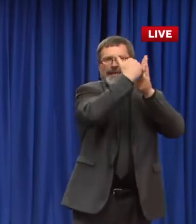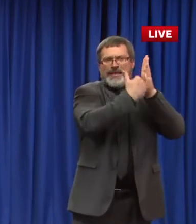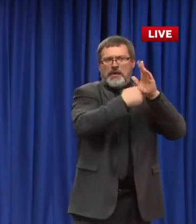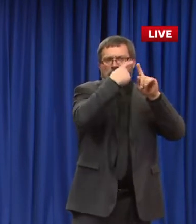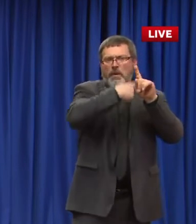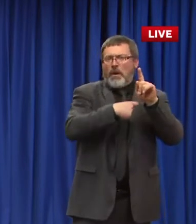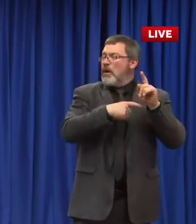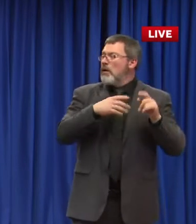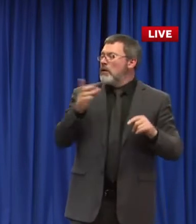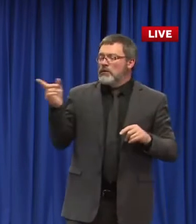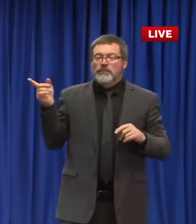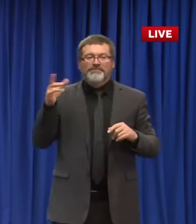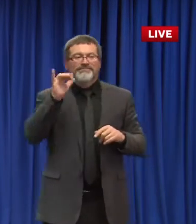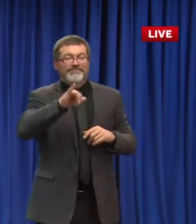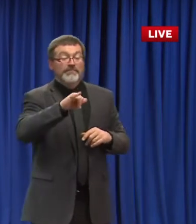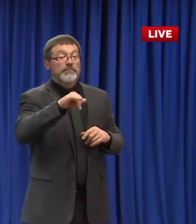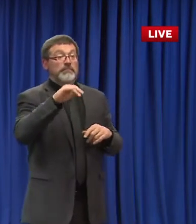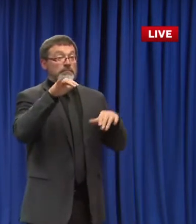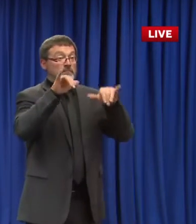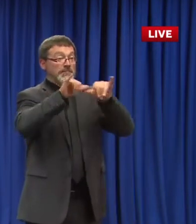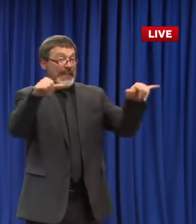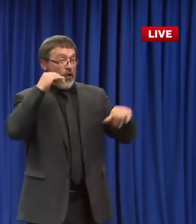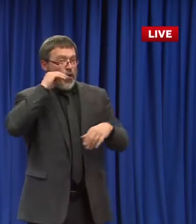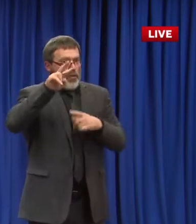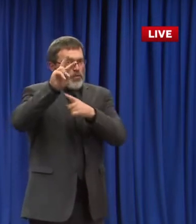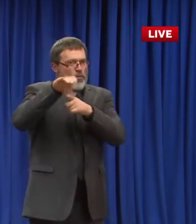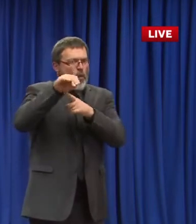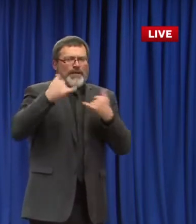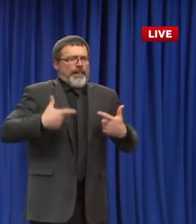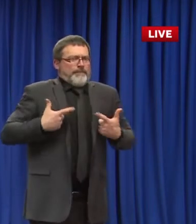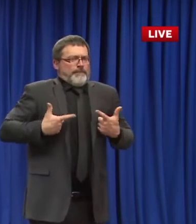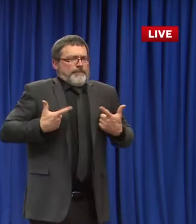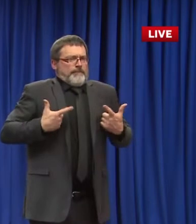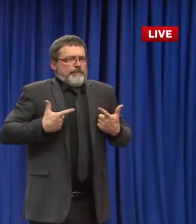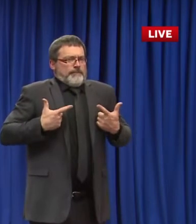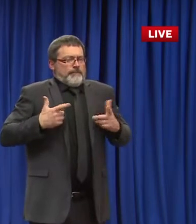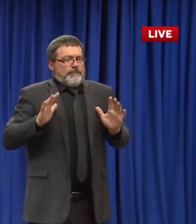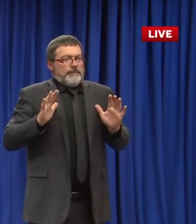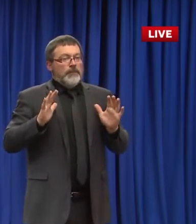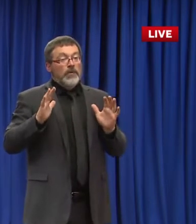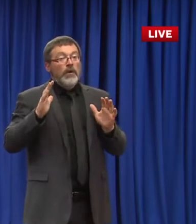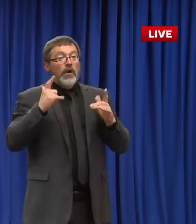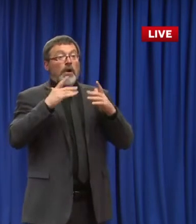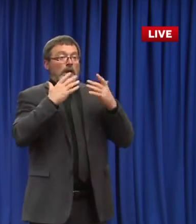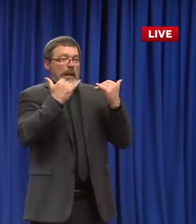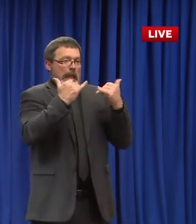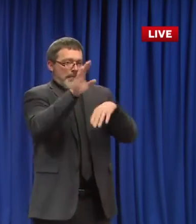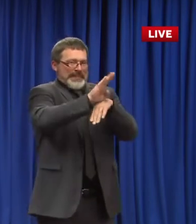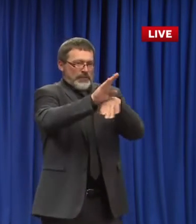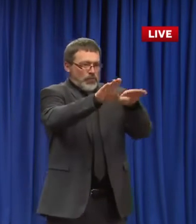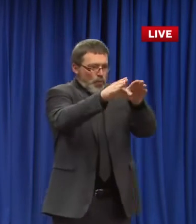YEAH. SO THE STATE HOMER. OH 2.0 IS AND WE’LL KIND OF IN THE MIDDLE OF THAT PHASE RIGHT NOW WHERE WE SLOWLY START FLEXING BUSINESSES OPEN.